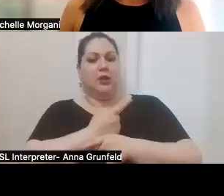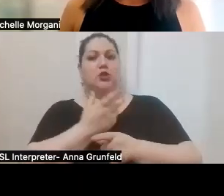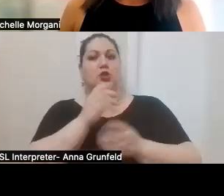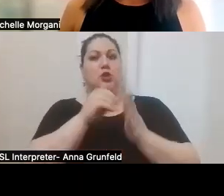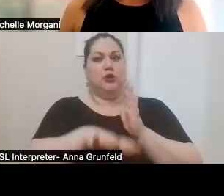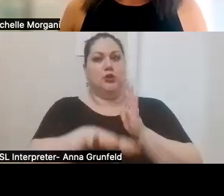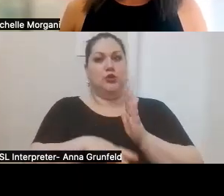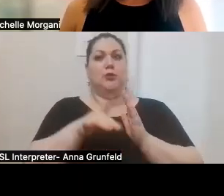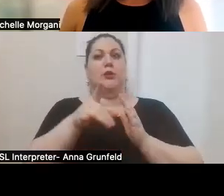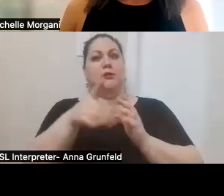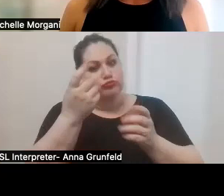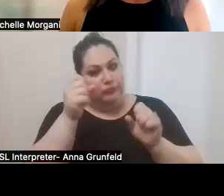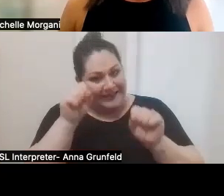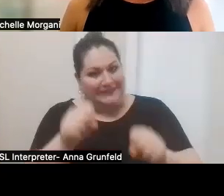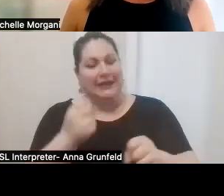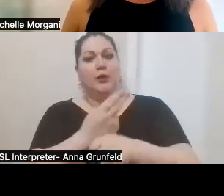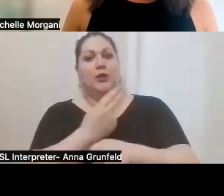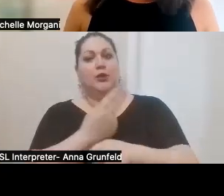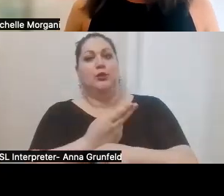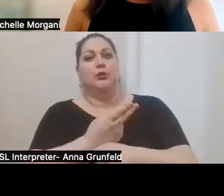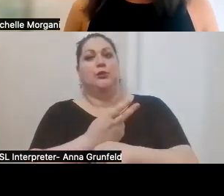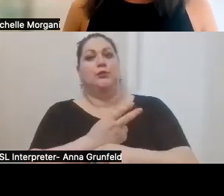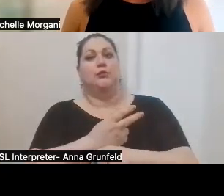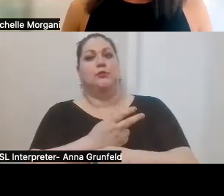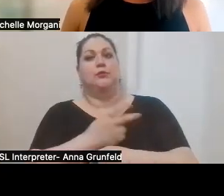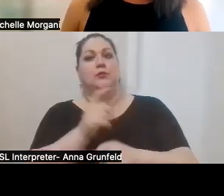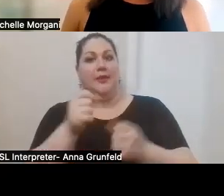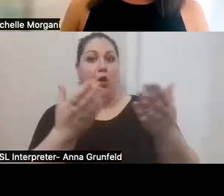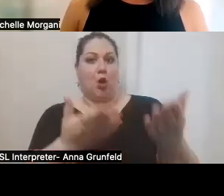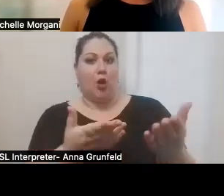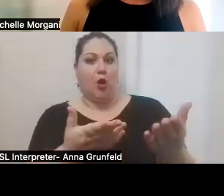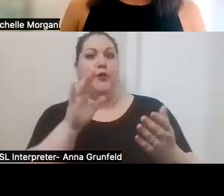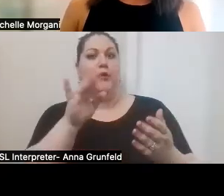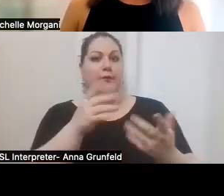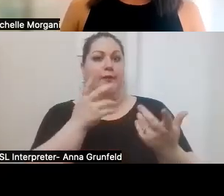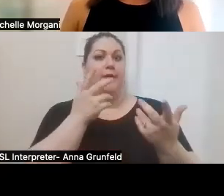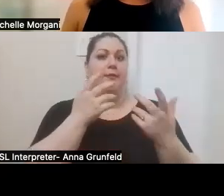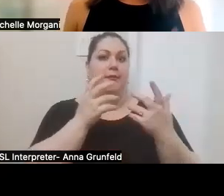we have suggested and then potentially even if needed connecting to practicum sites and this